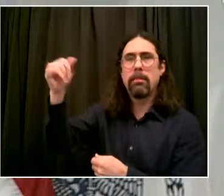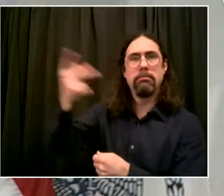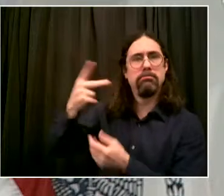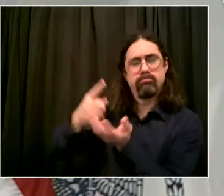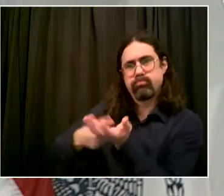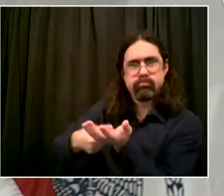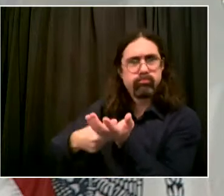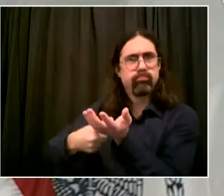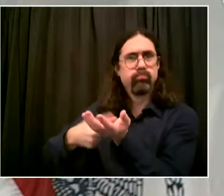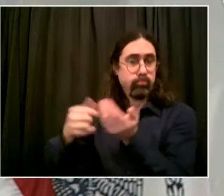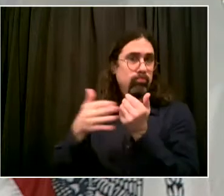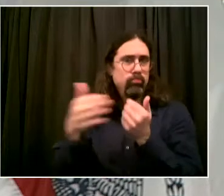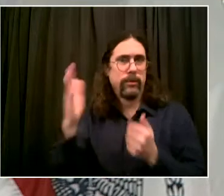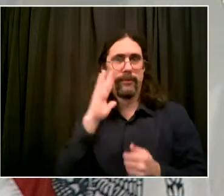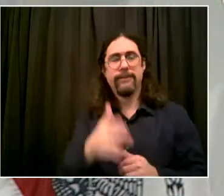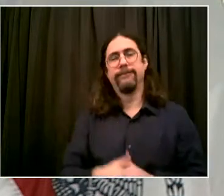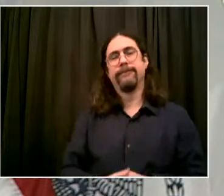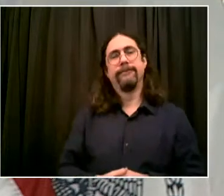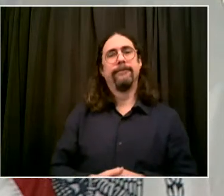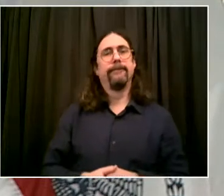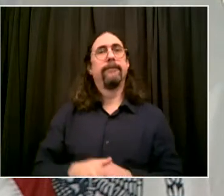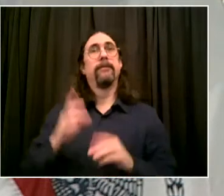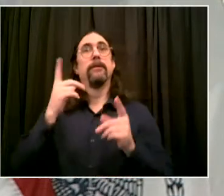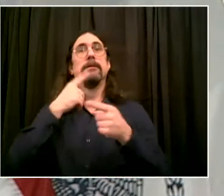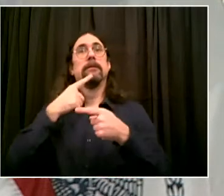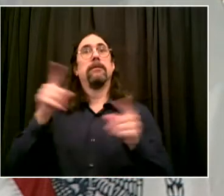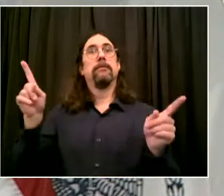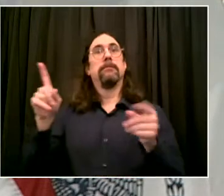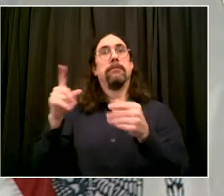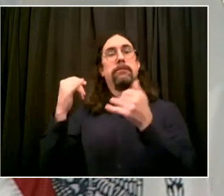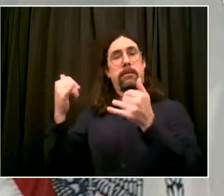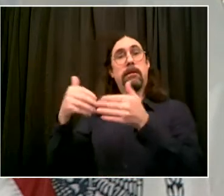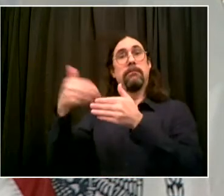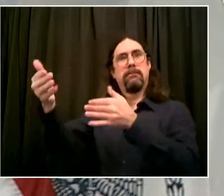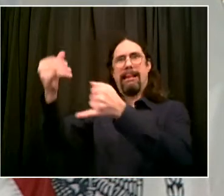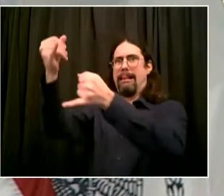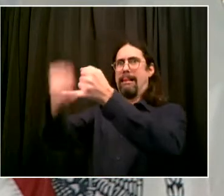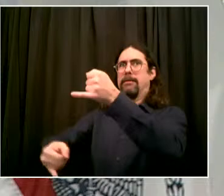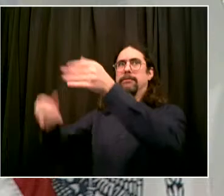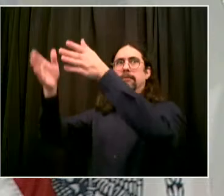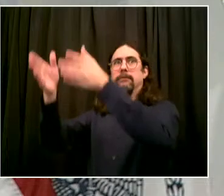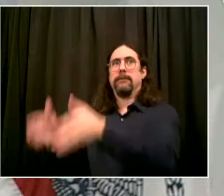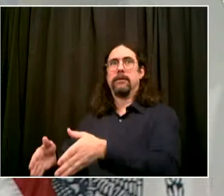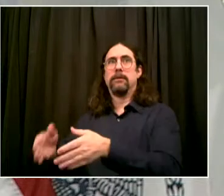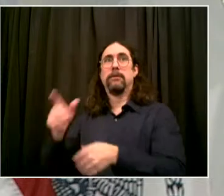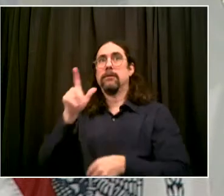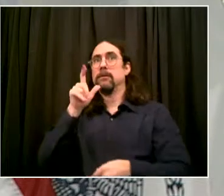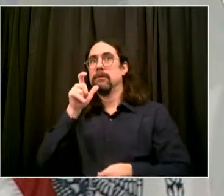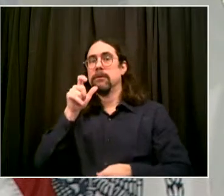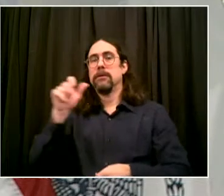FROM WCBS Reporter: MY FIRST